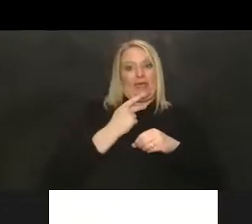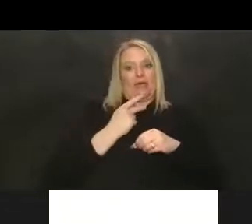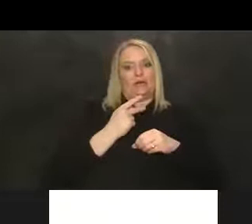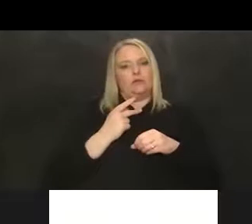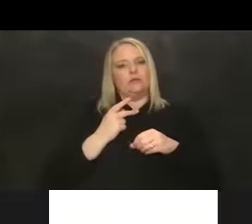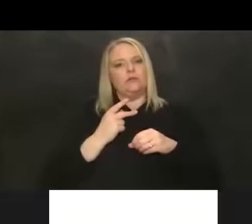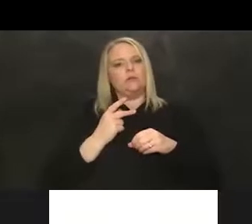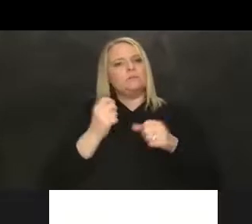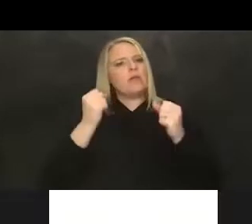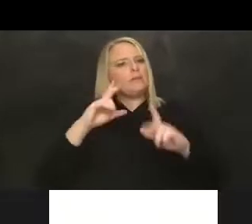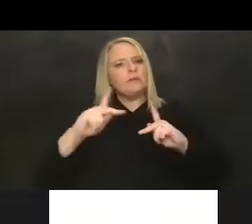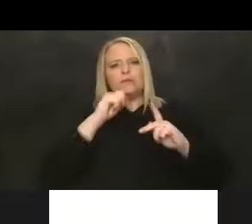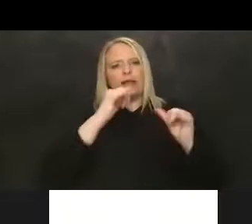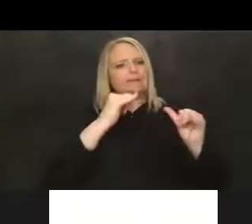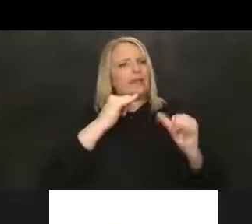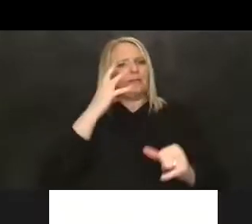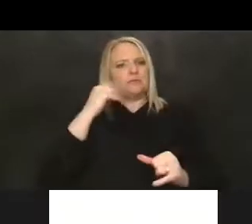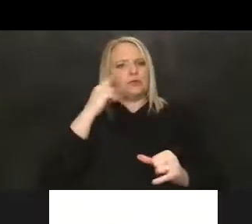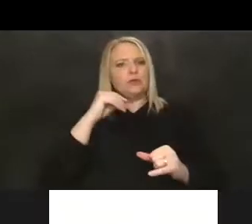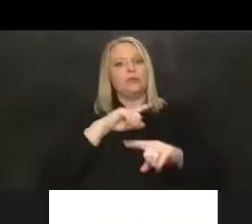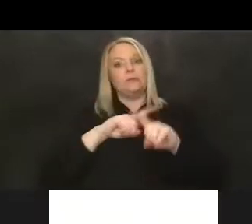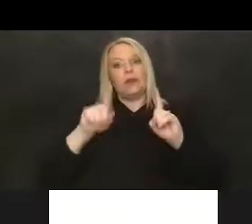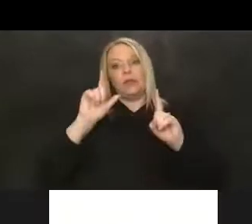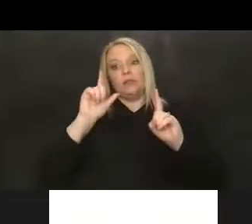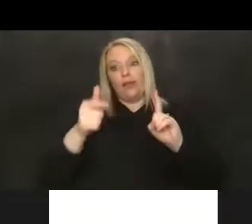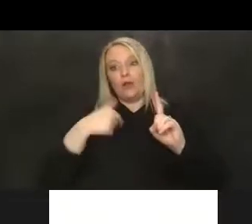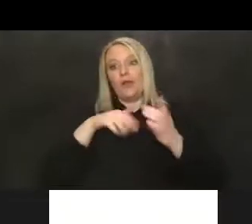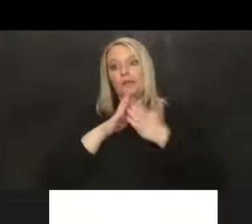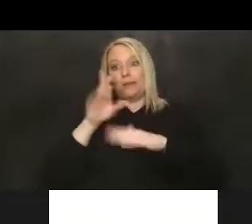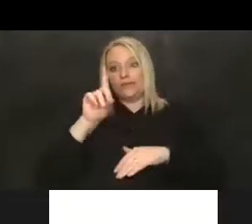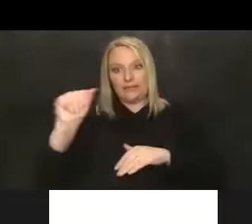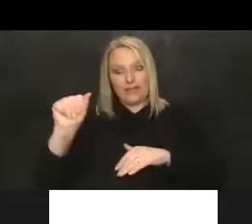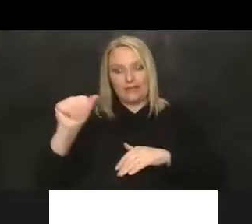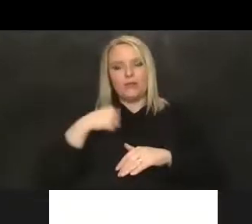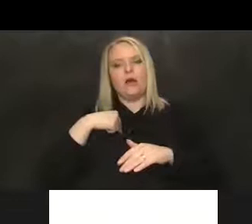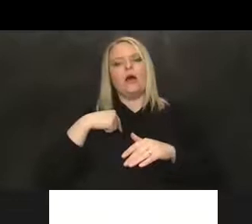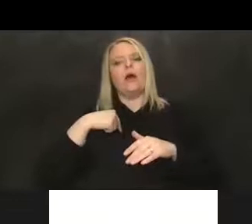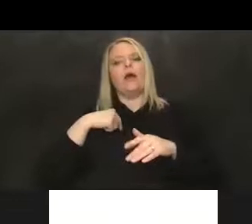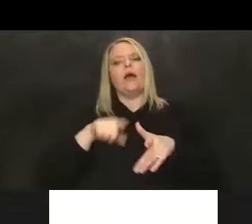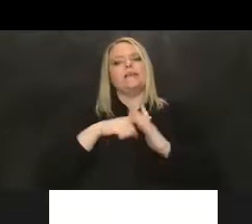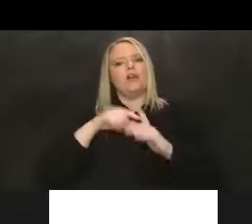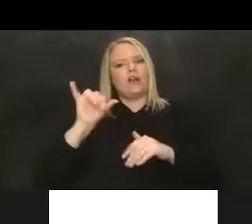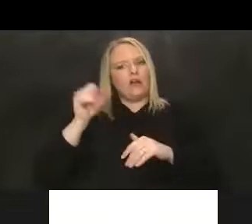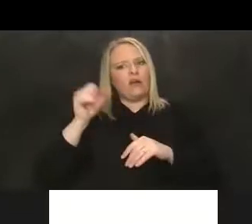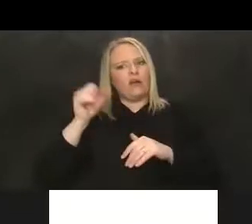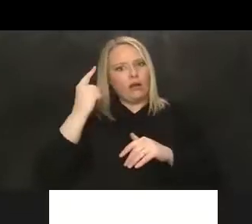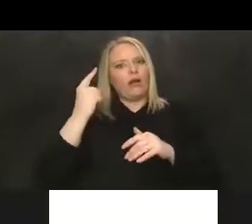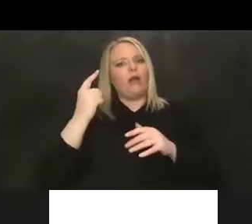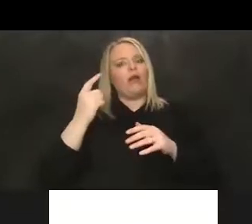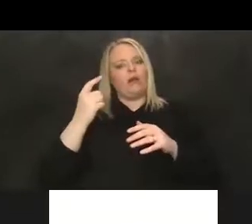But, it wasn't until I became disabled and began to understand how much was taken away from me-